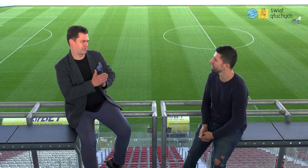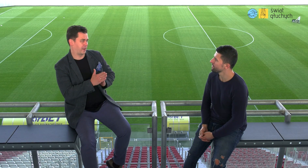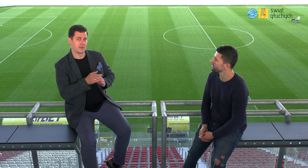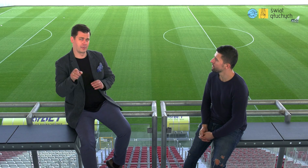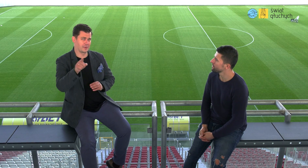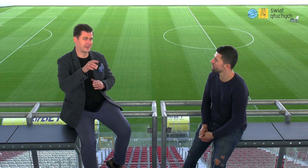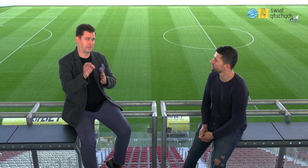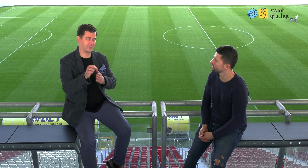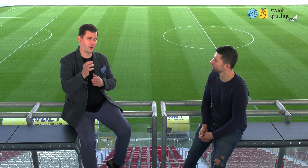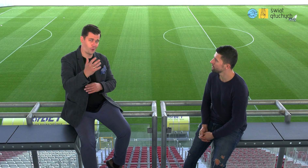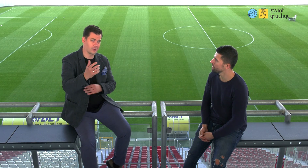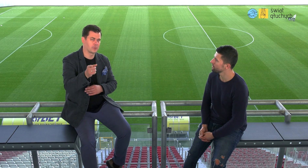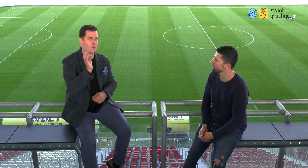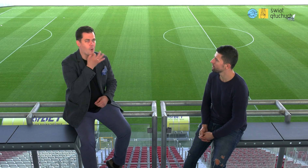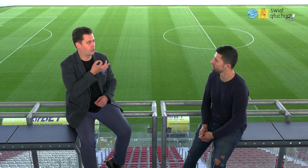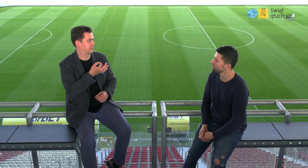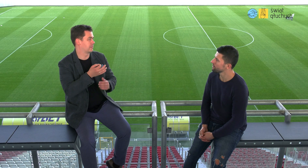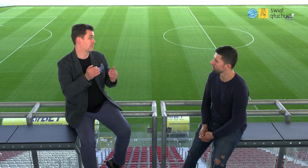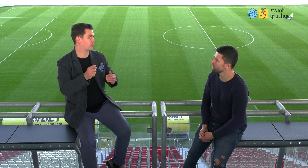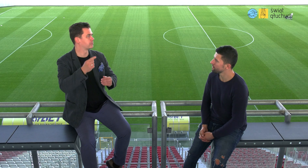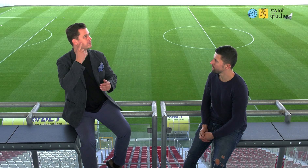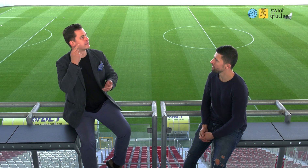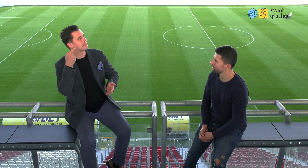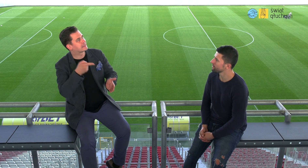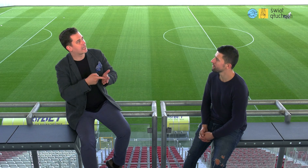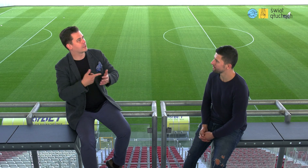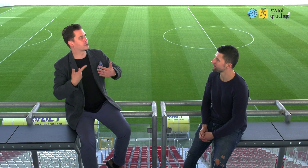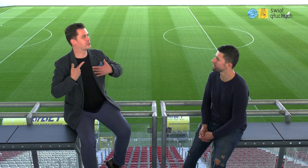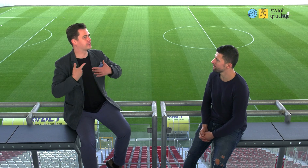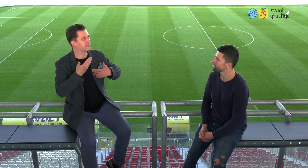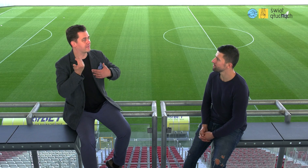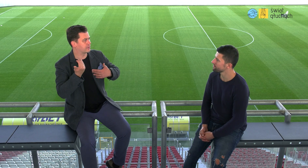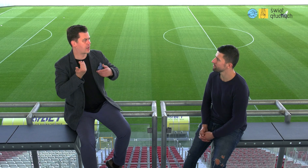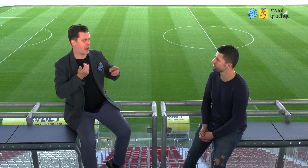I have a request, because we are certainly youngsters are watching us, maybe they don't have chosen goal in life.